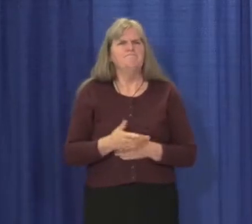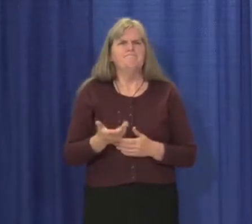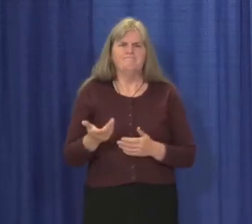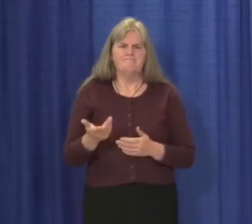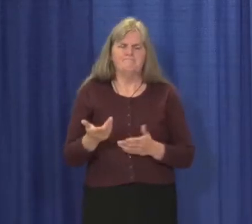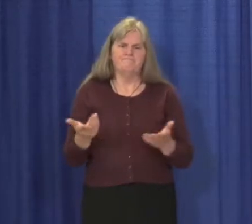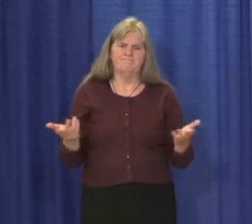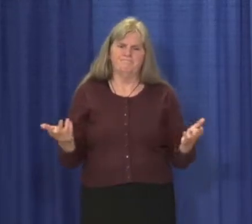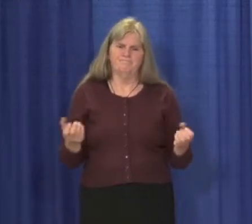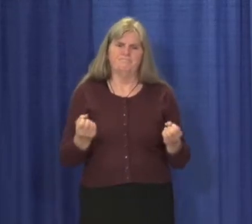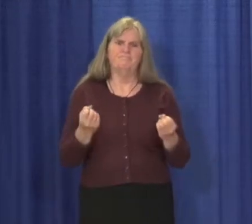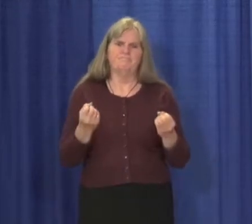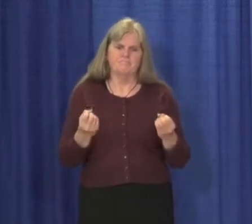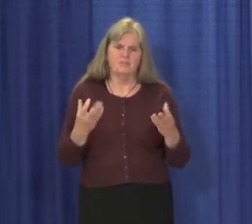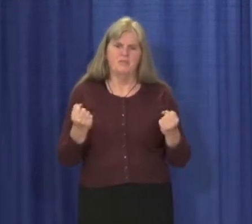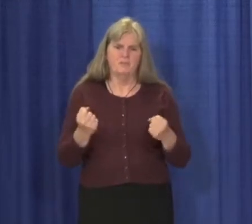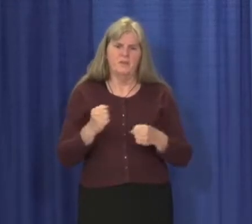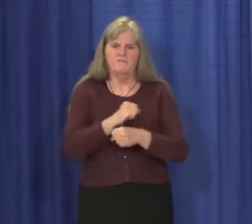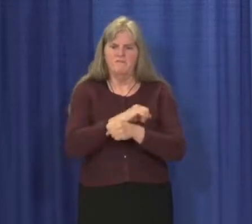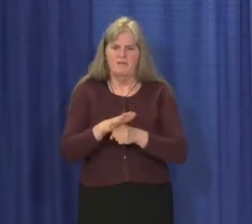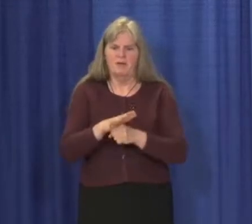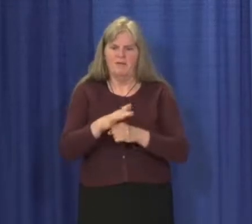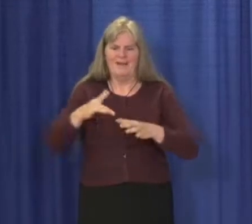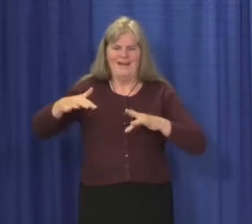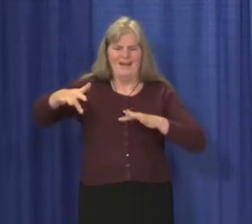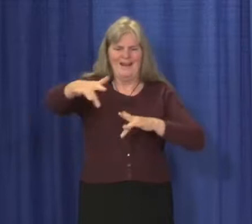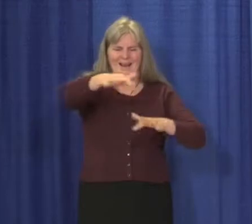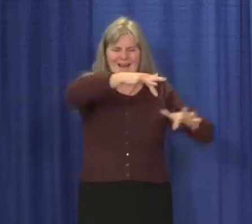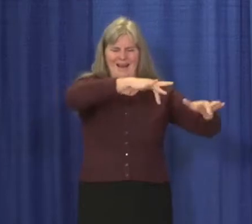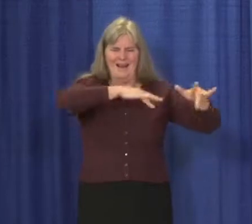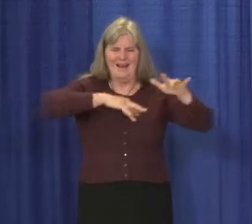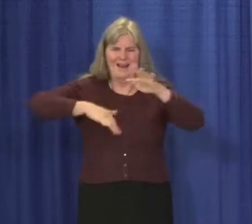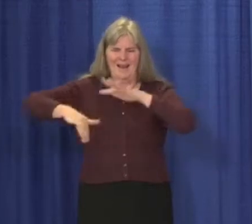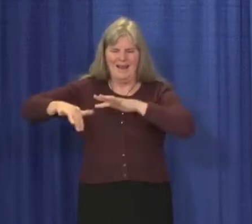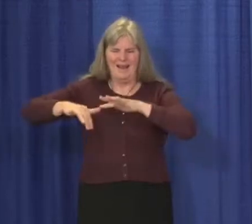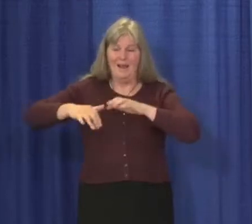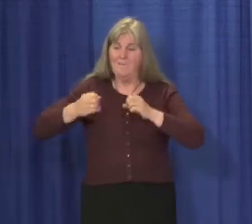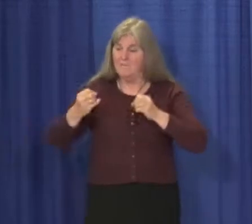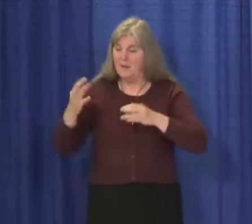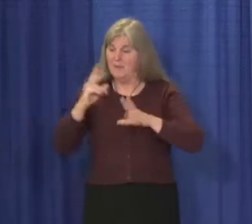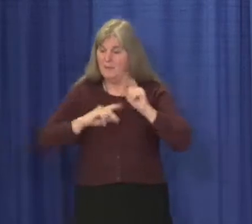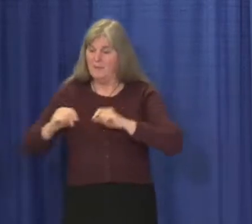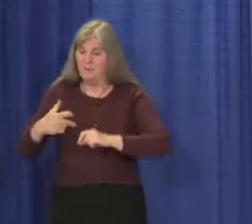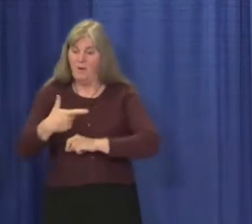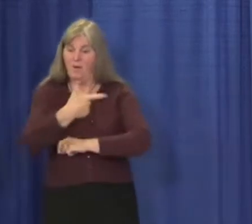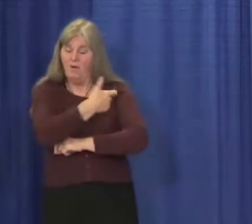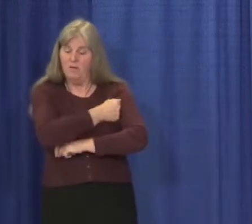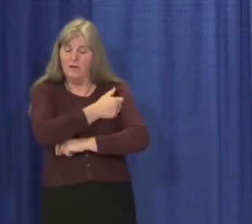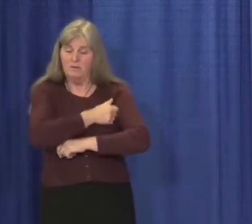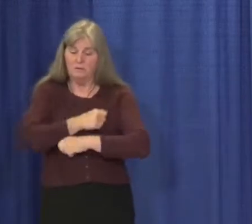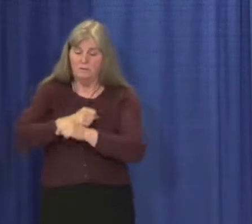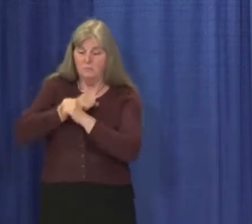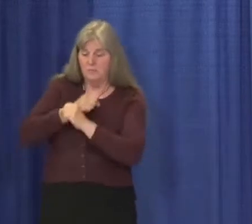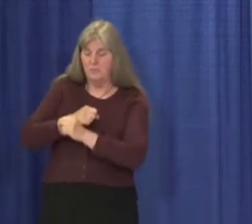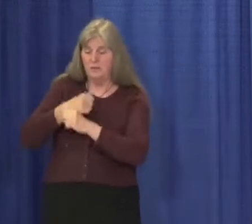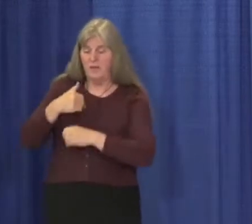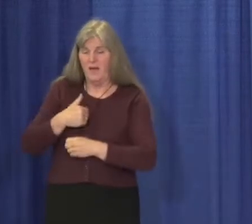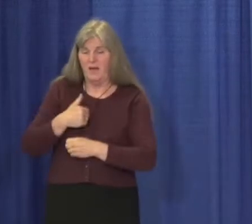wave with lots of virus and many vaccinated adults around you will see fully vaccinated people